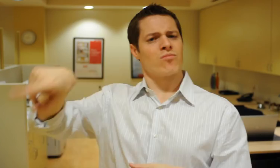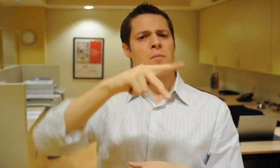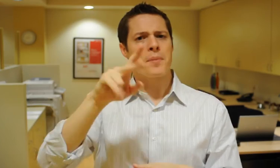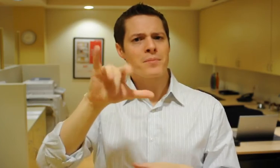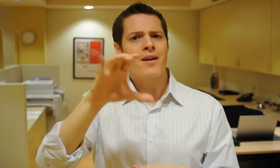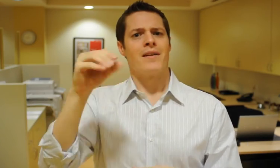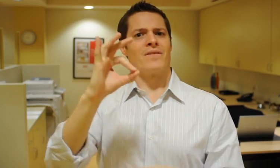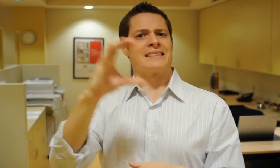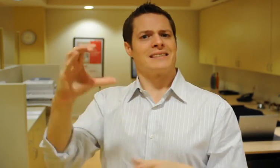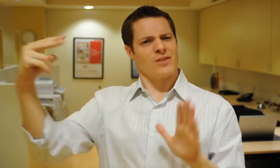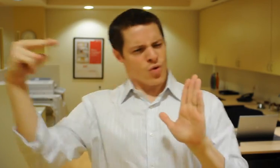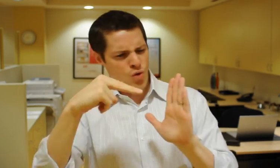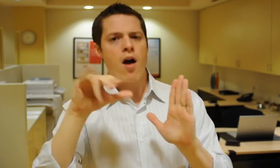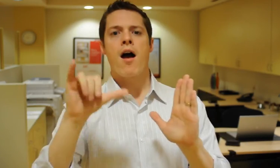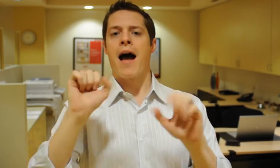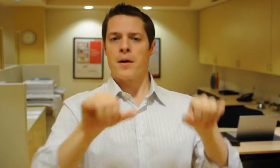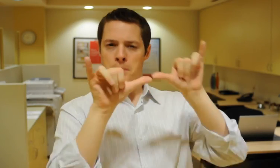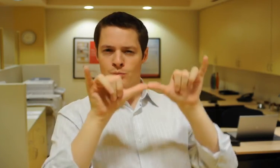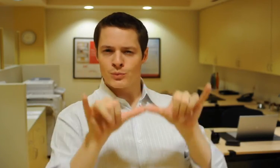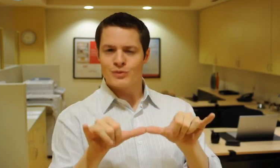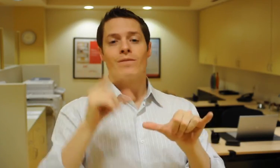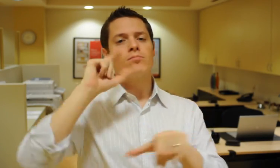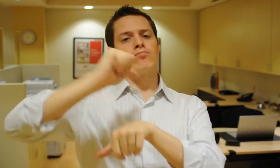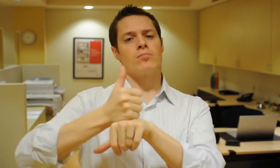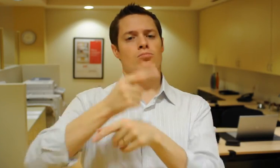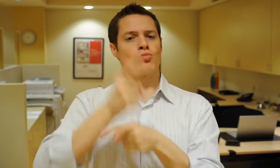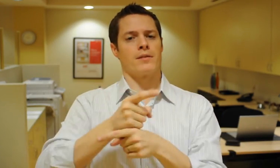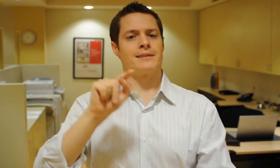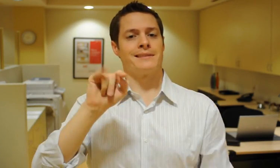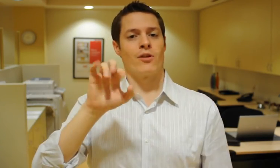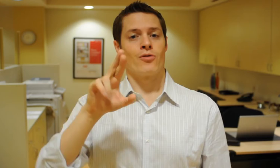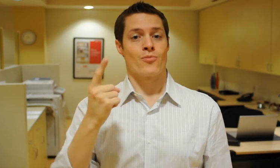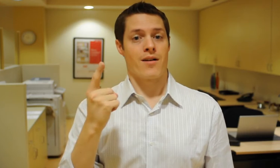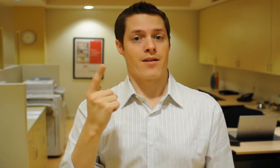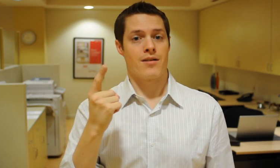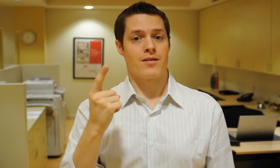Every one of you in the public and the FCC can see our numbers And properly recalibrate the rate for Tier One.